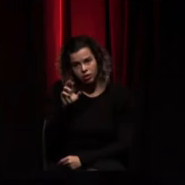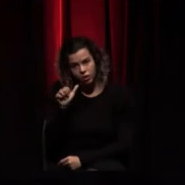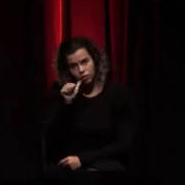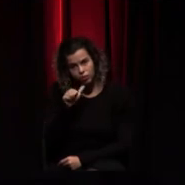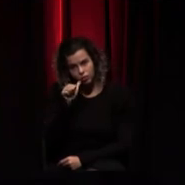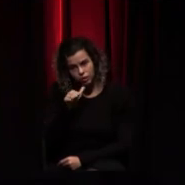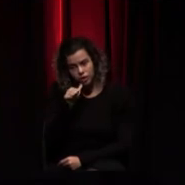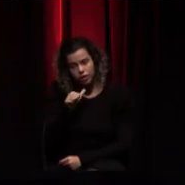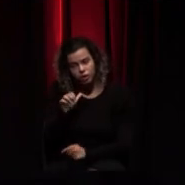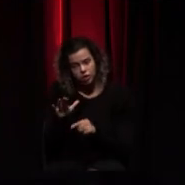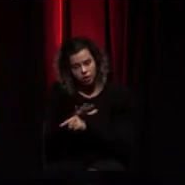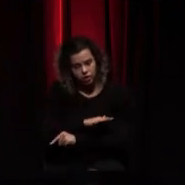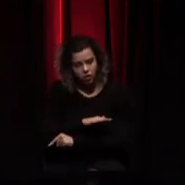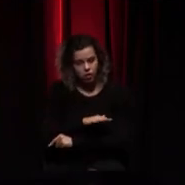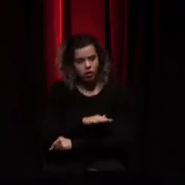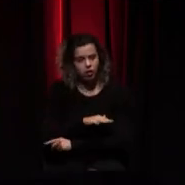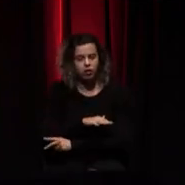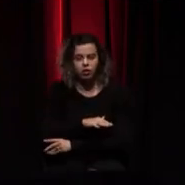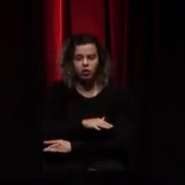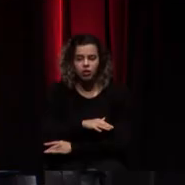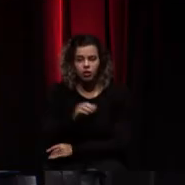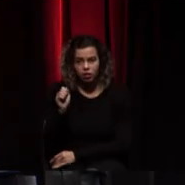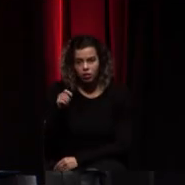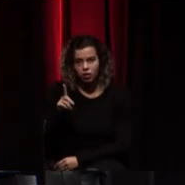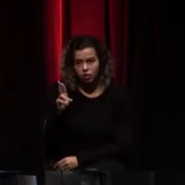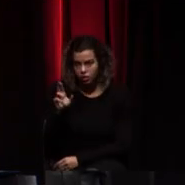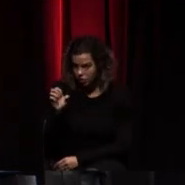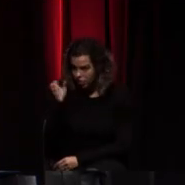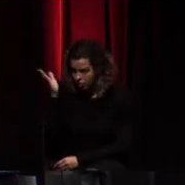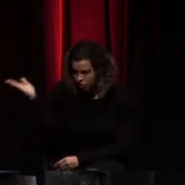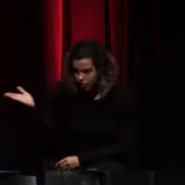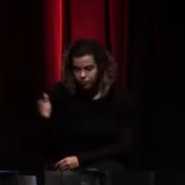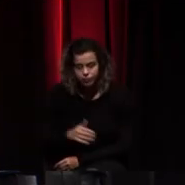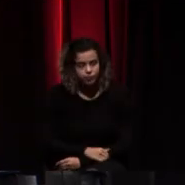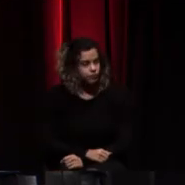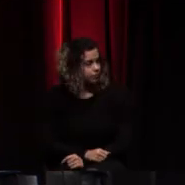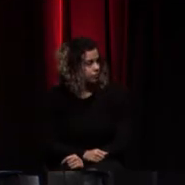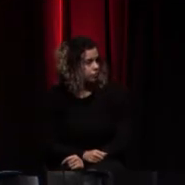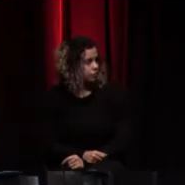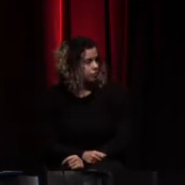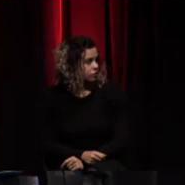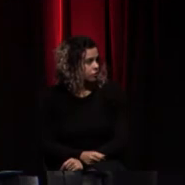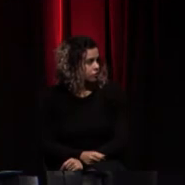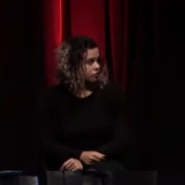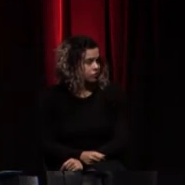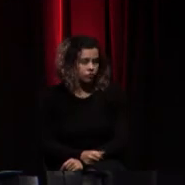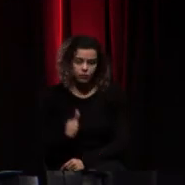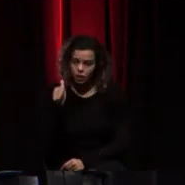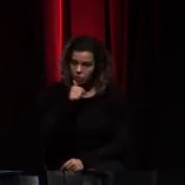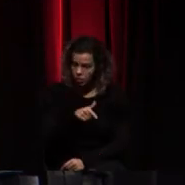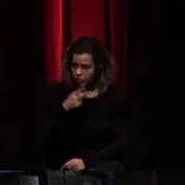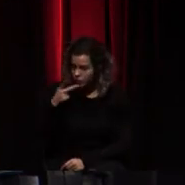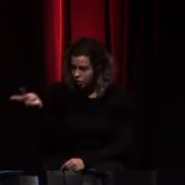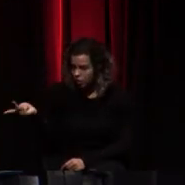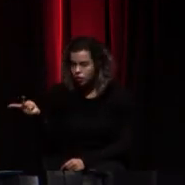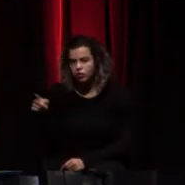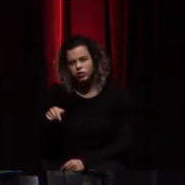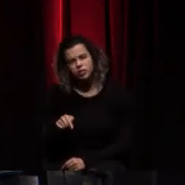this question to you, André. According to her, you say that Vice business model